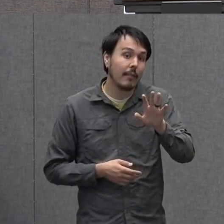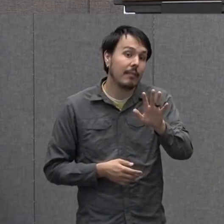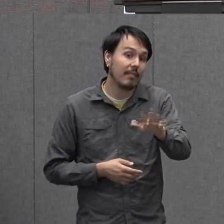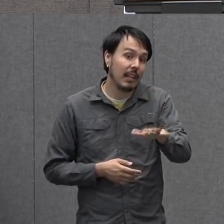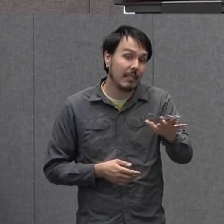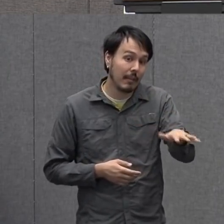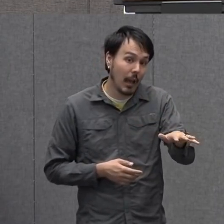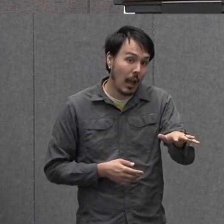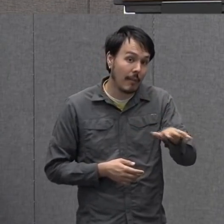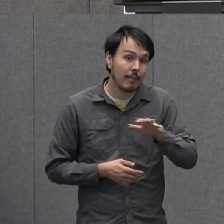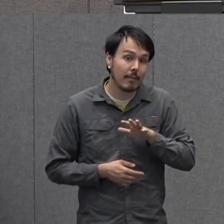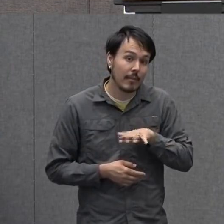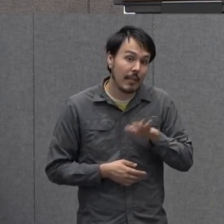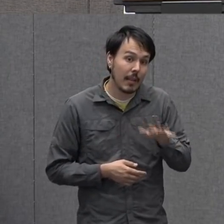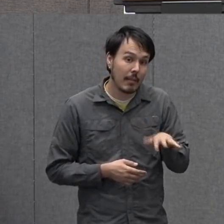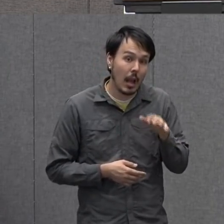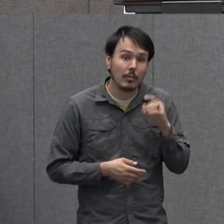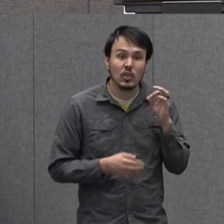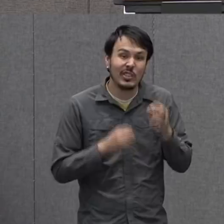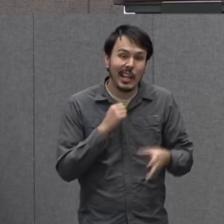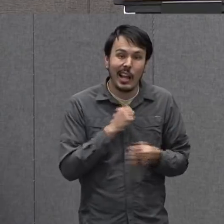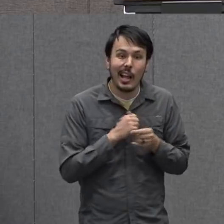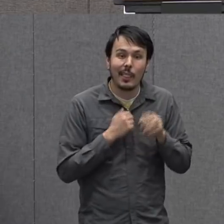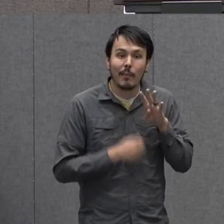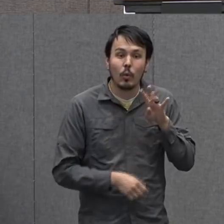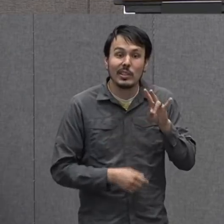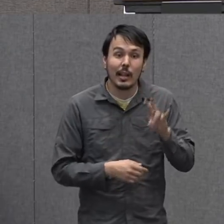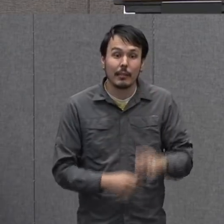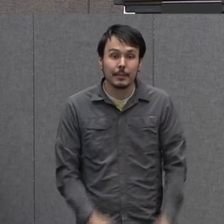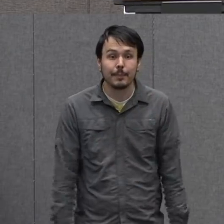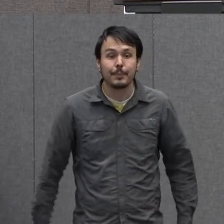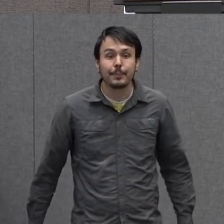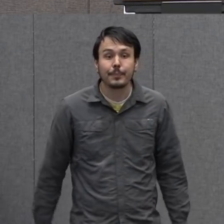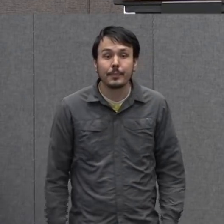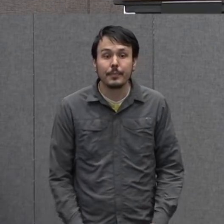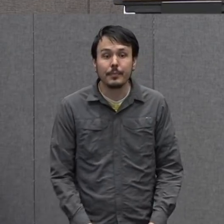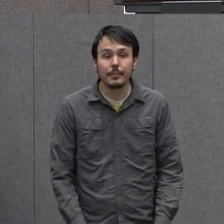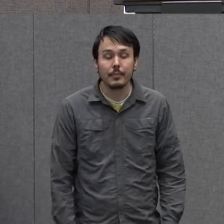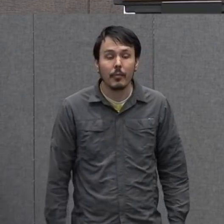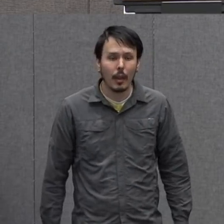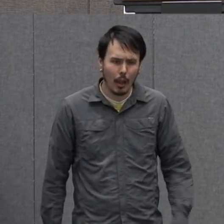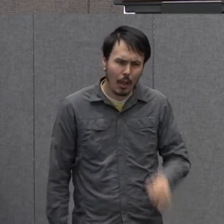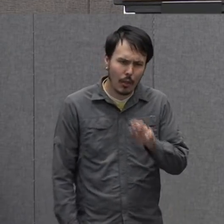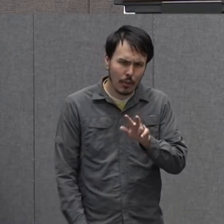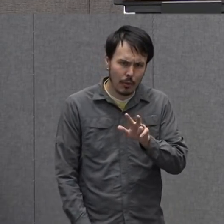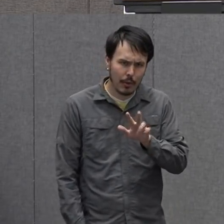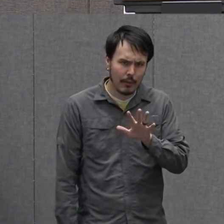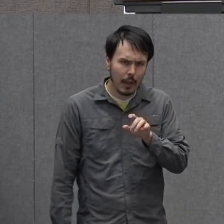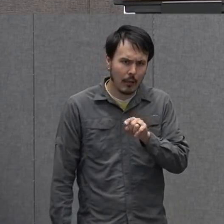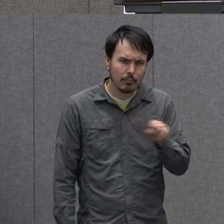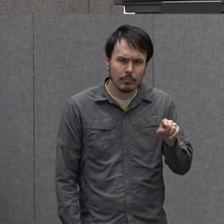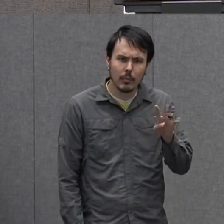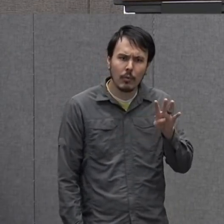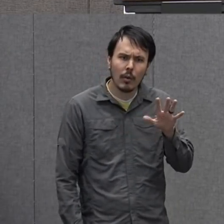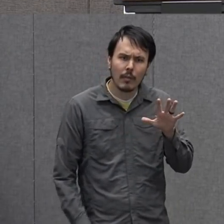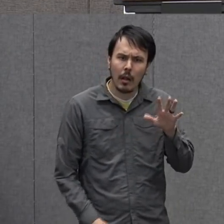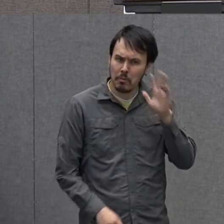and then we just have to add this 47. Well, 55 and 45 would be an easy set of numbers to put together,